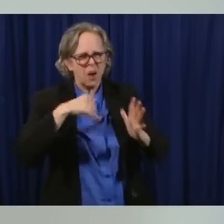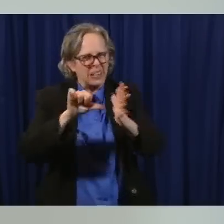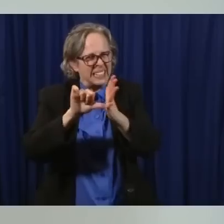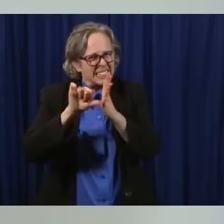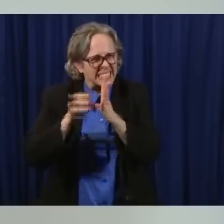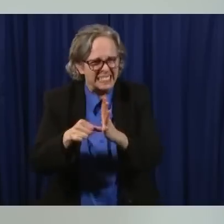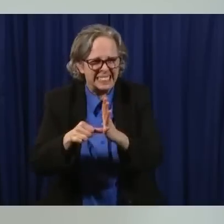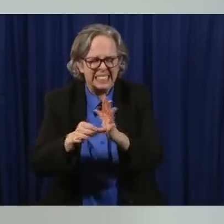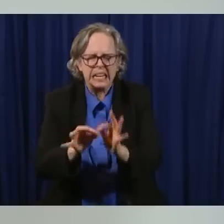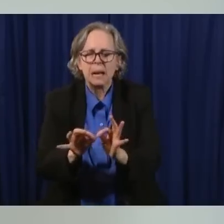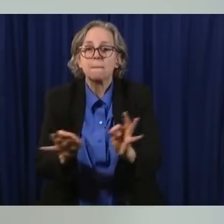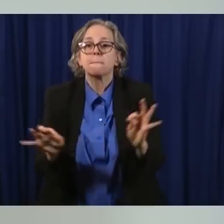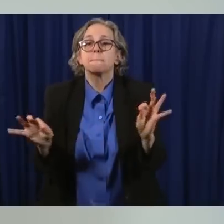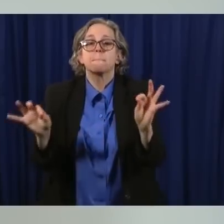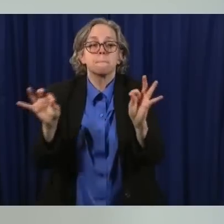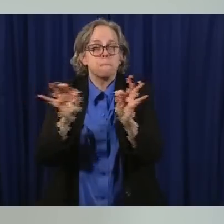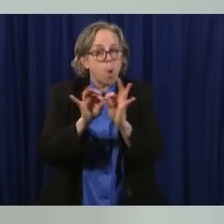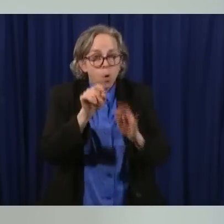THE REOPENING AND ROLLBACK OF